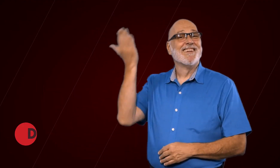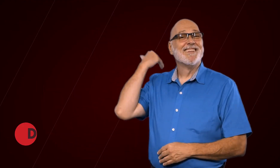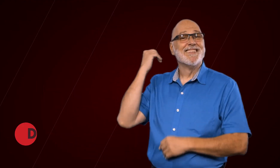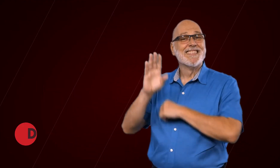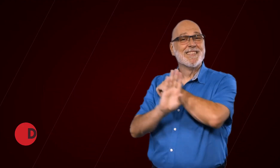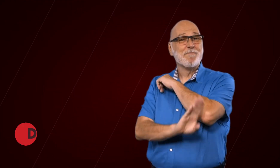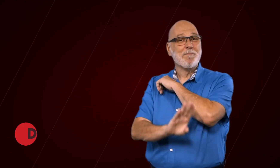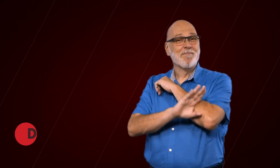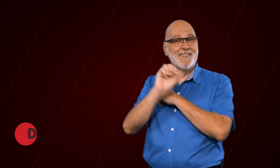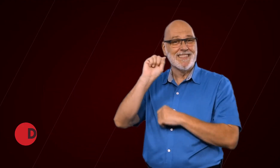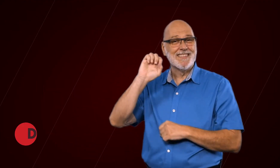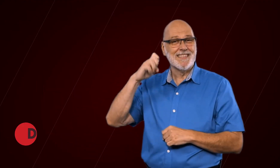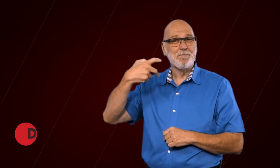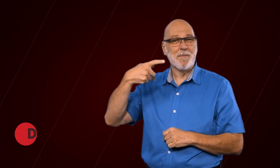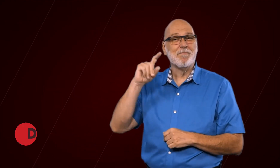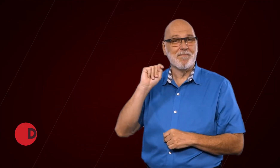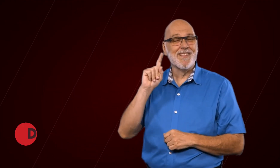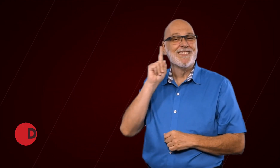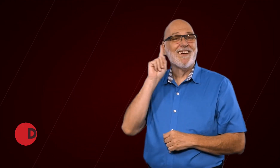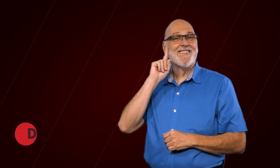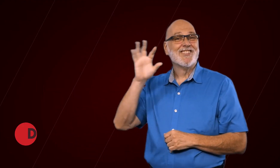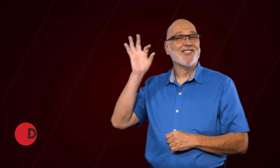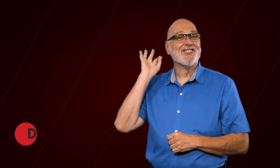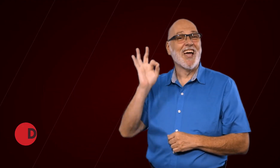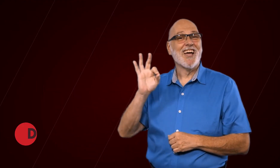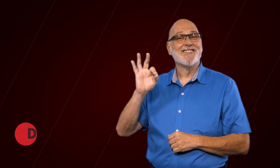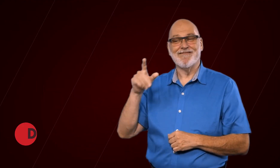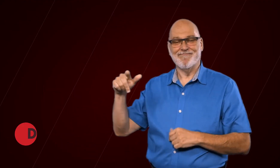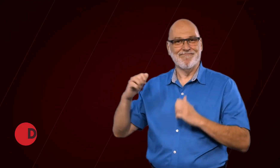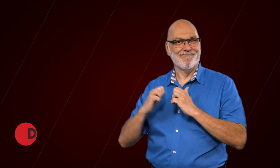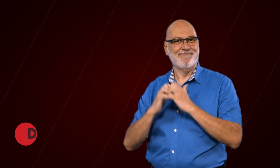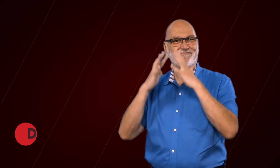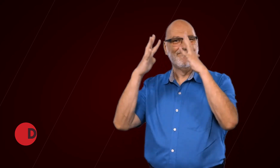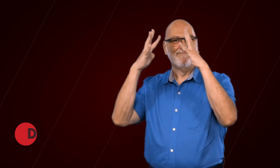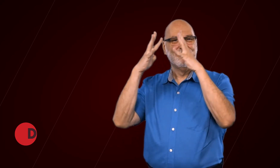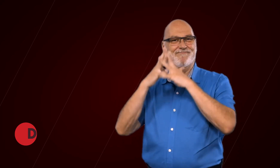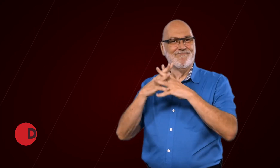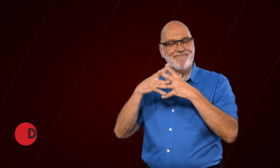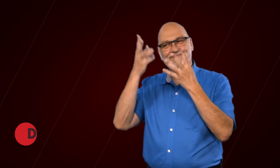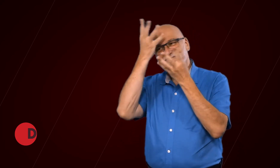[Anselmo]: Last September DeafDots was launched